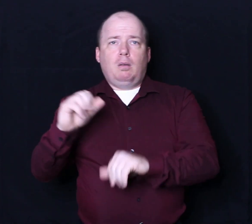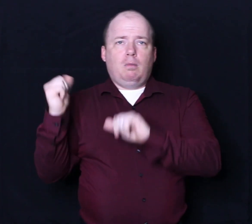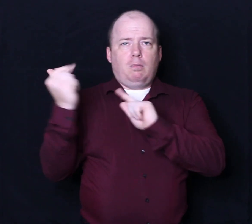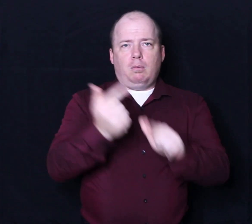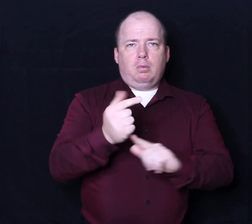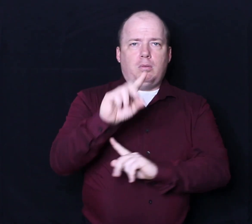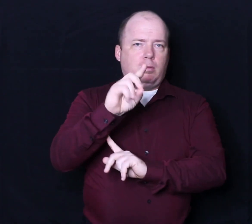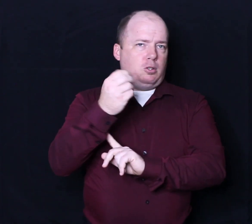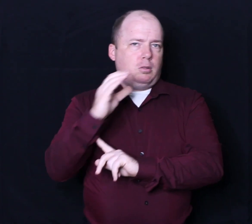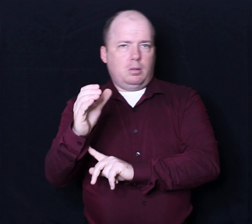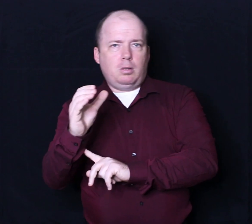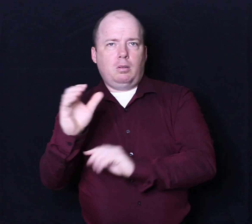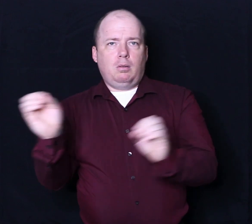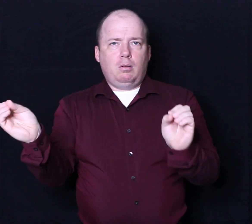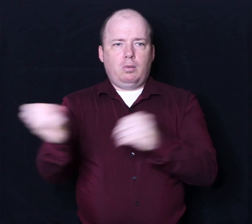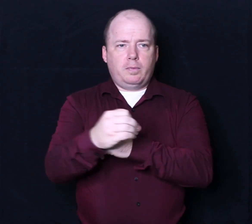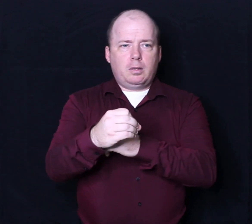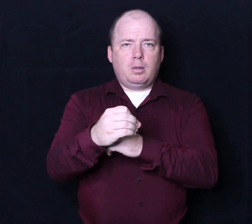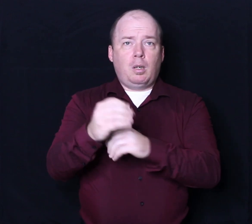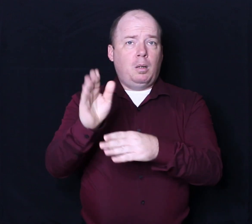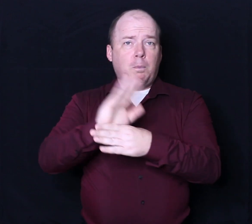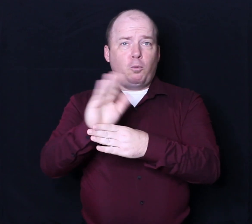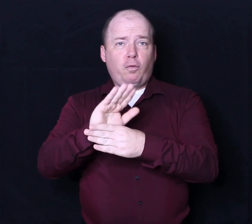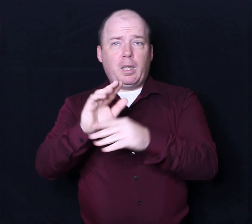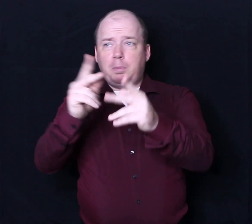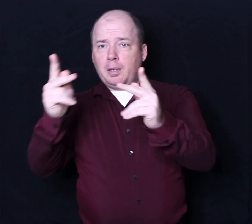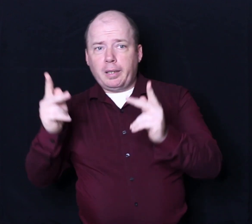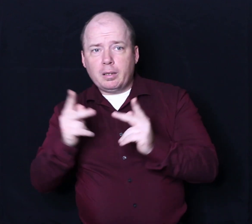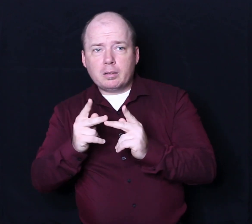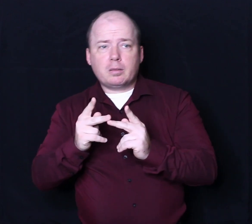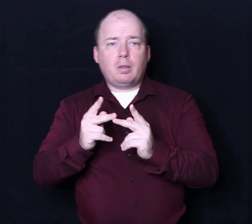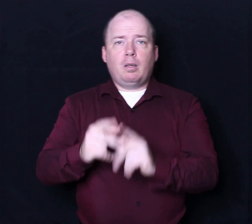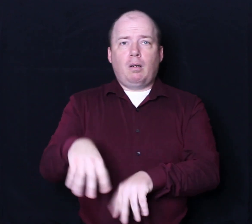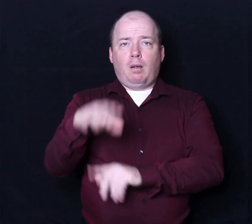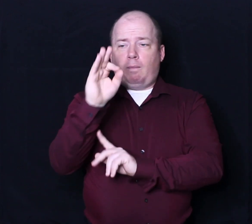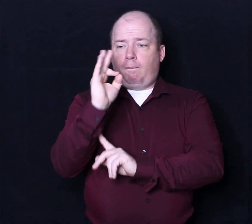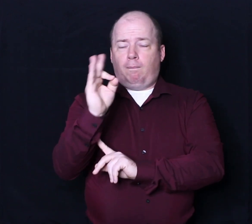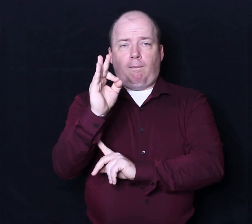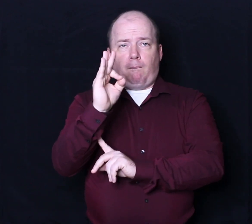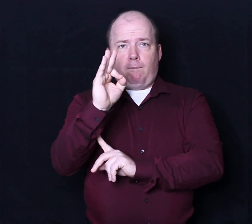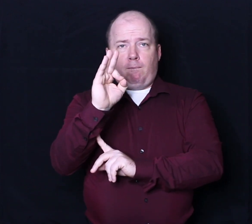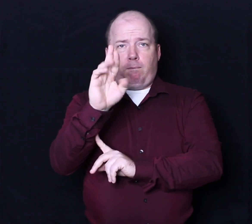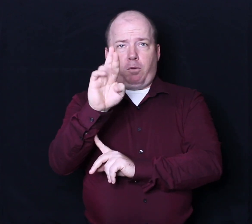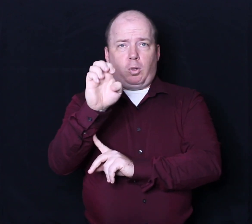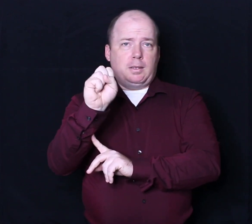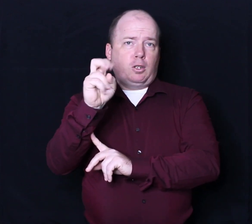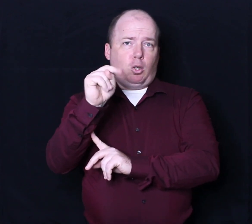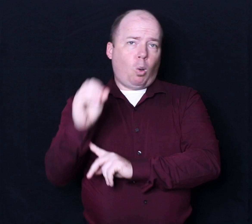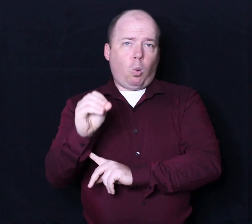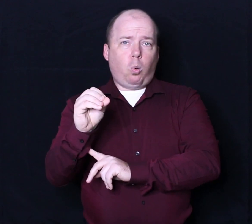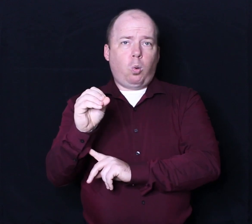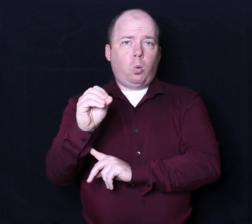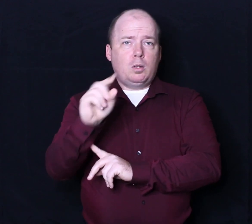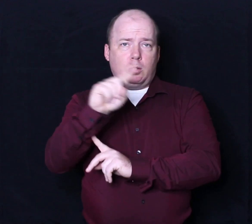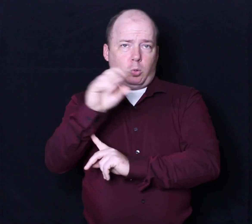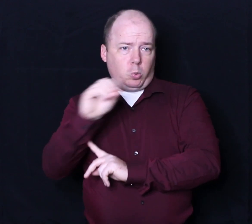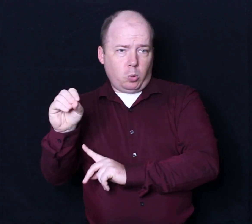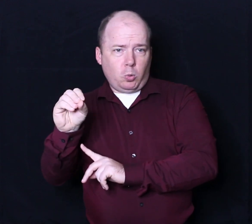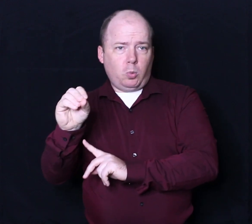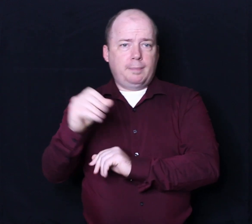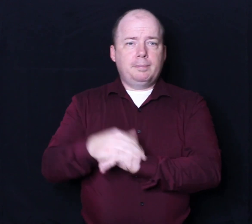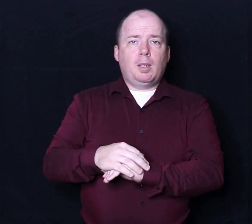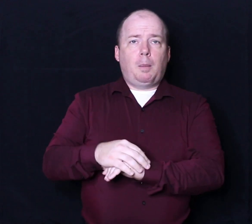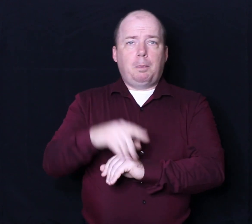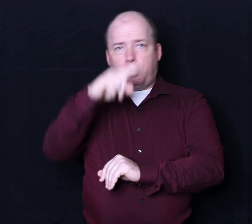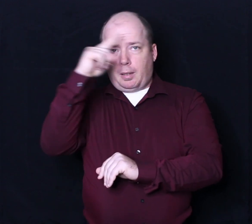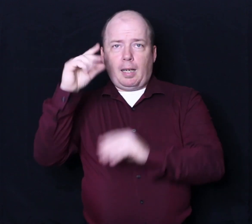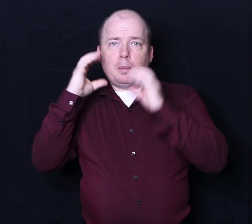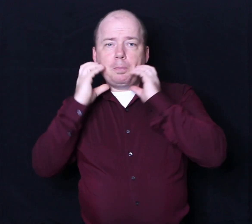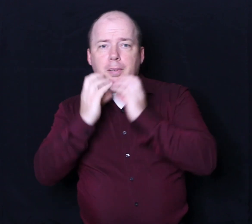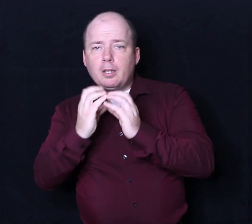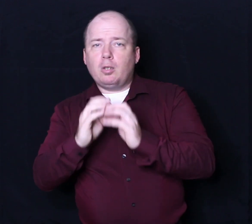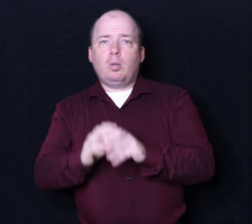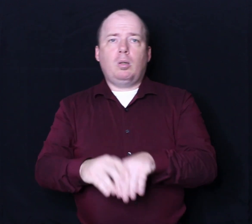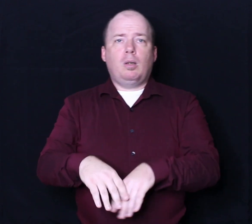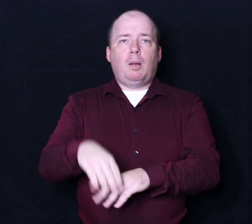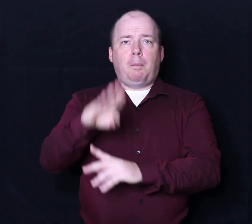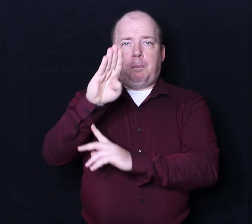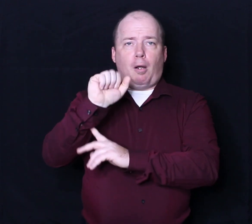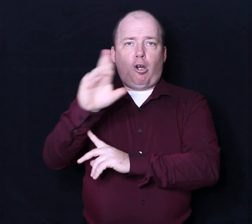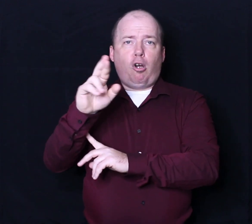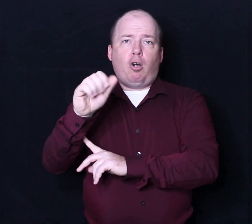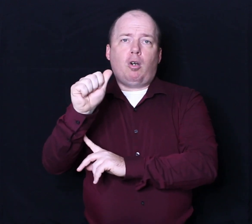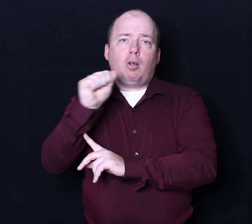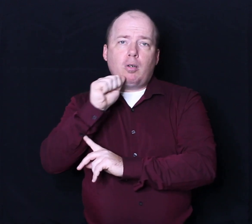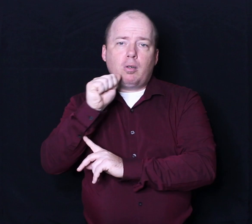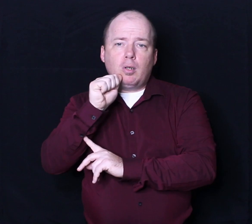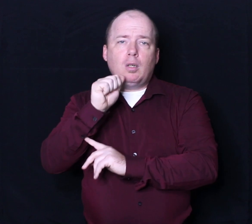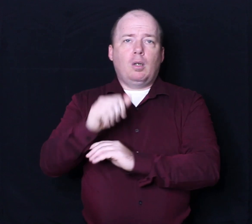DHHSC offices, movie theaters, various places of entertainment, bars,